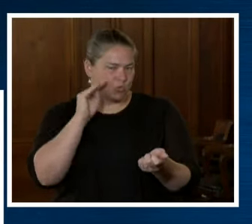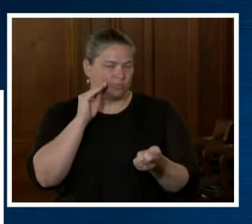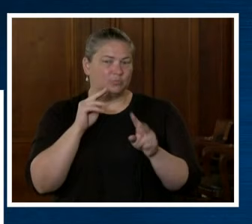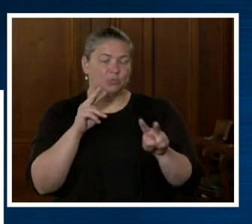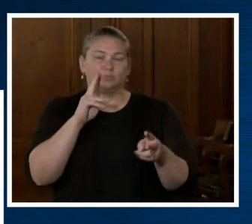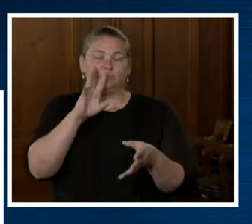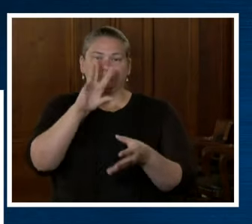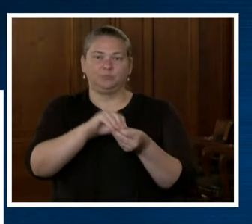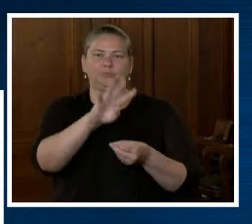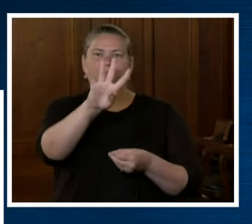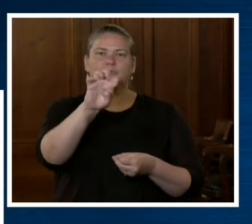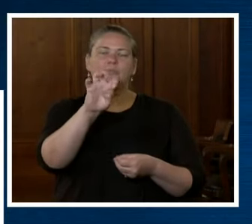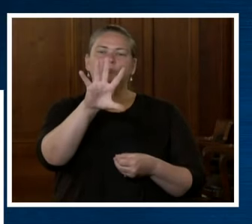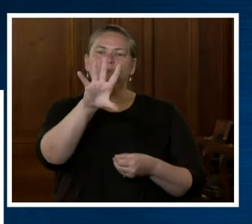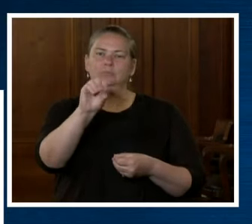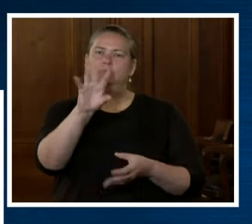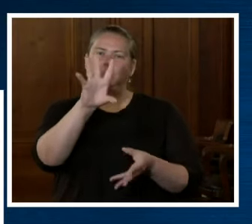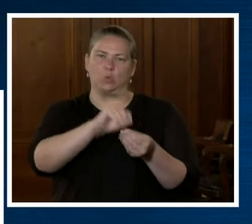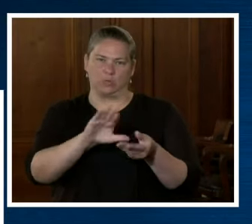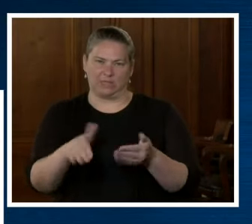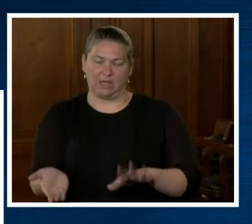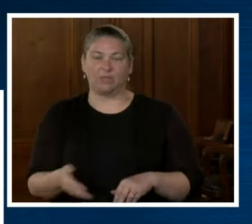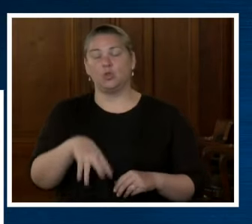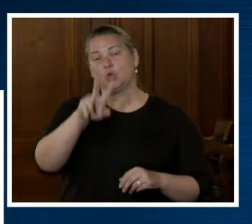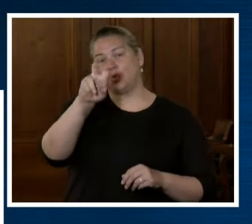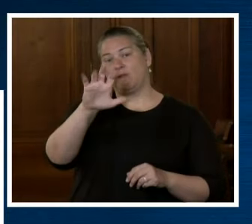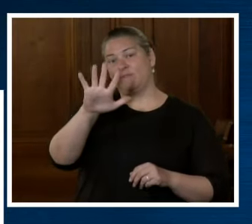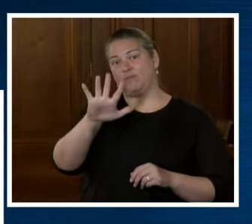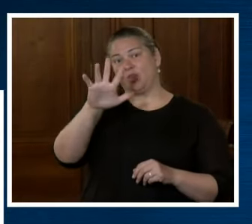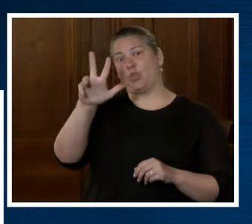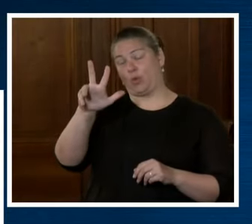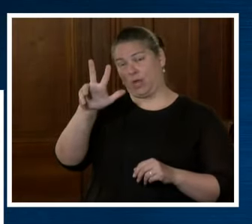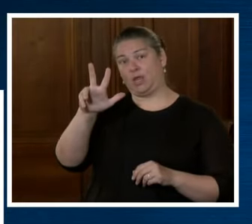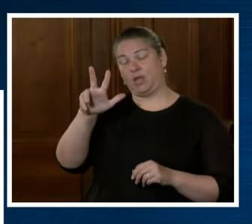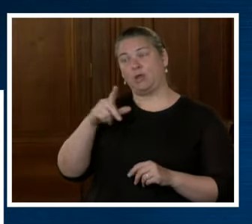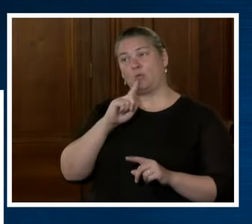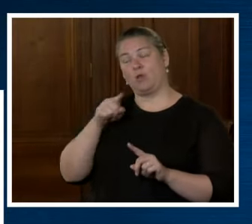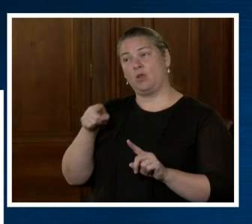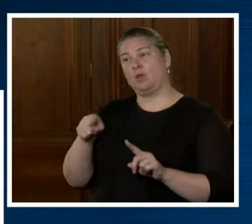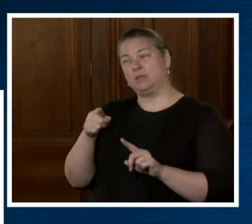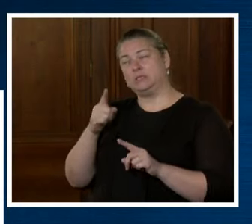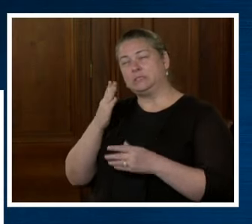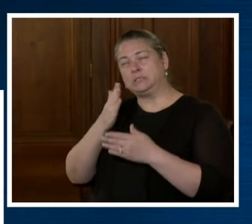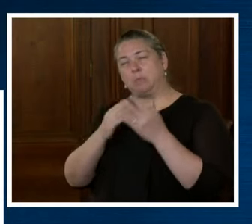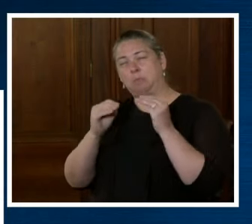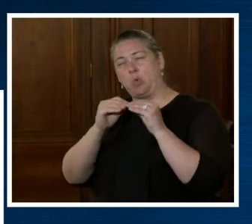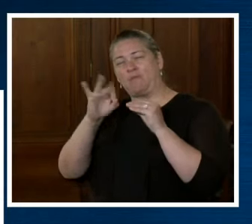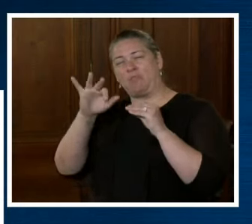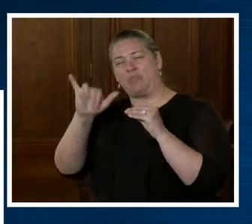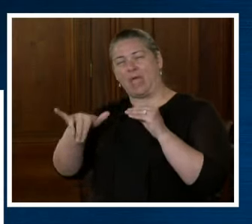SO ALL ALONG I HAVE RESISTED THE REQUEST TO POINT TO A SINGLE